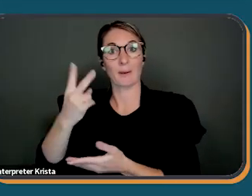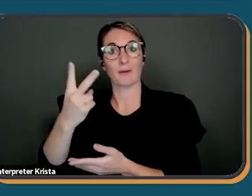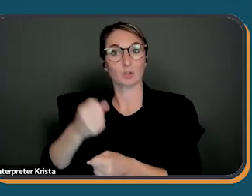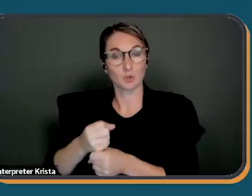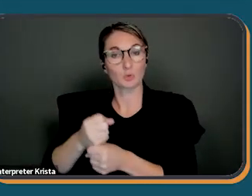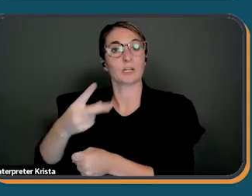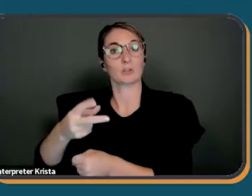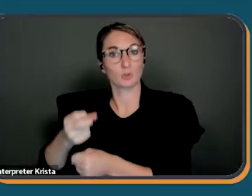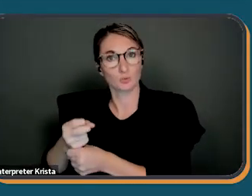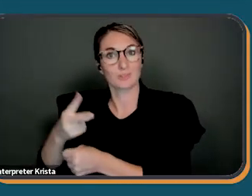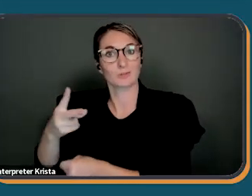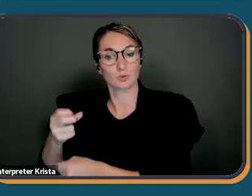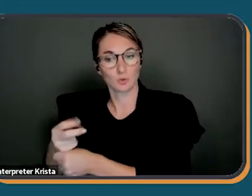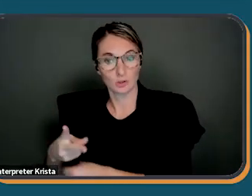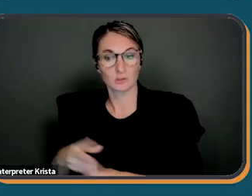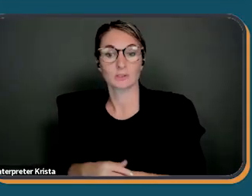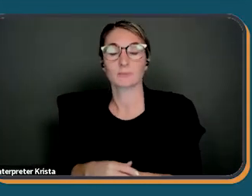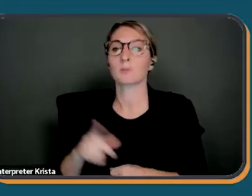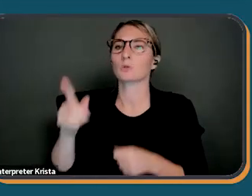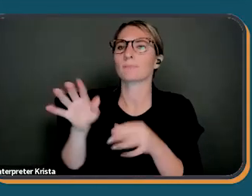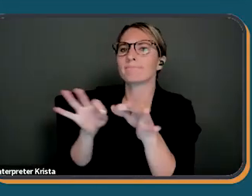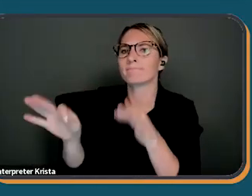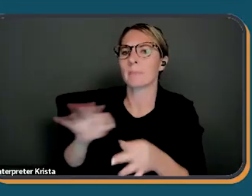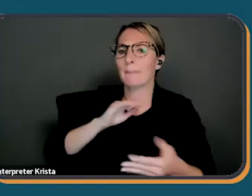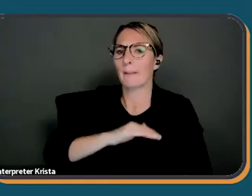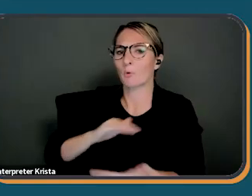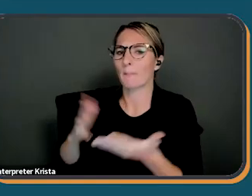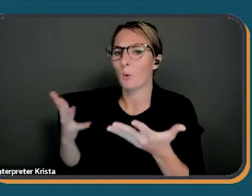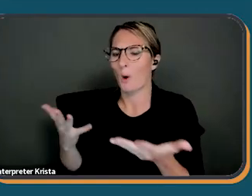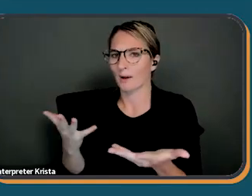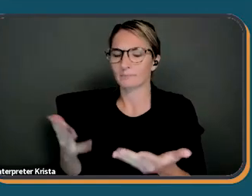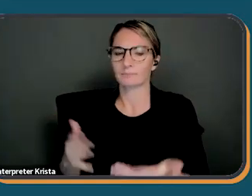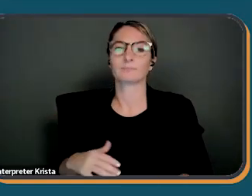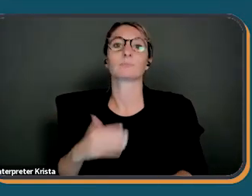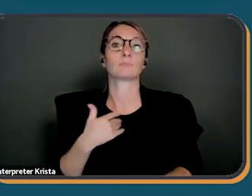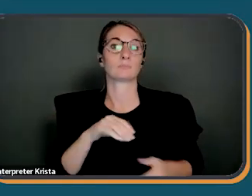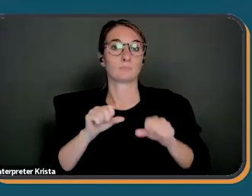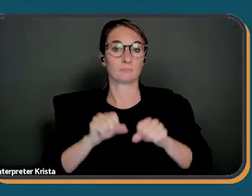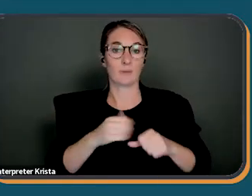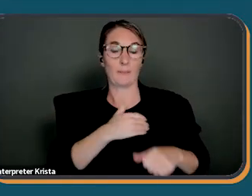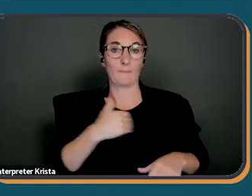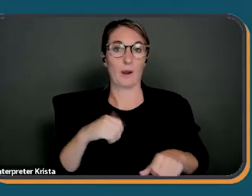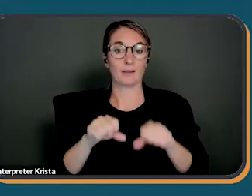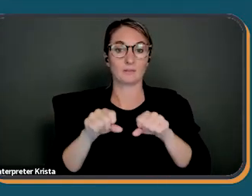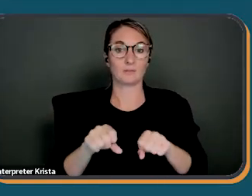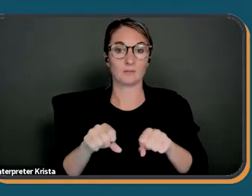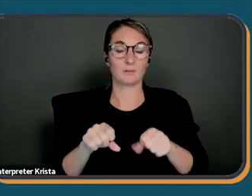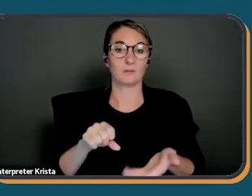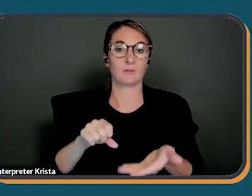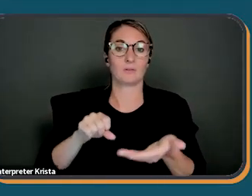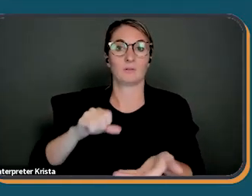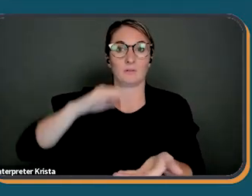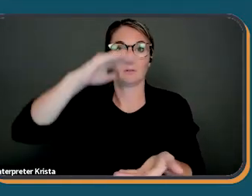The mammogram is where they put your breasts into a machine that squeezes each one between two plates to take an x-ray.